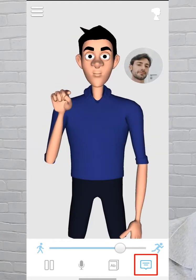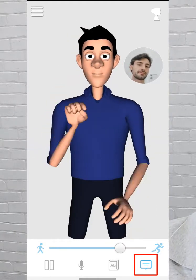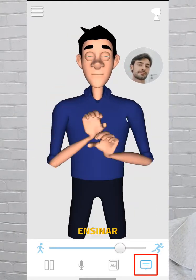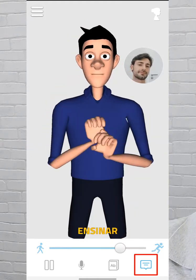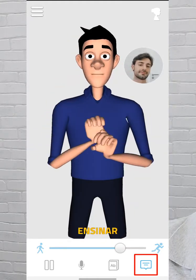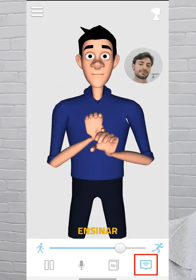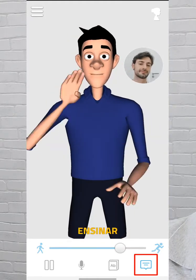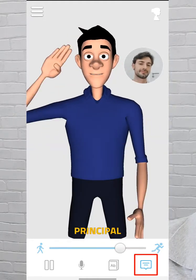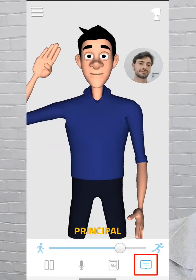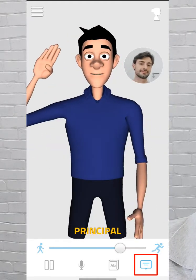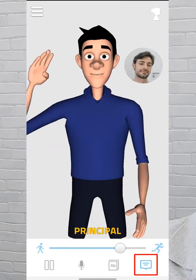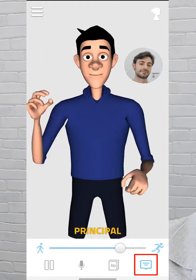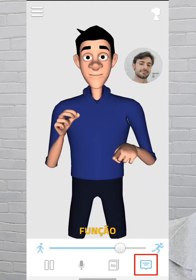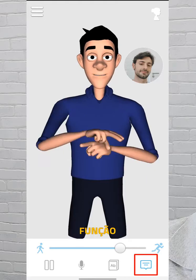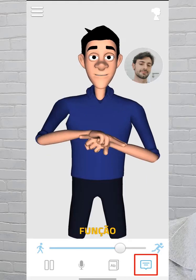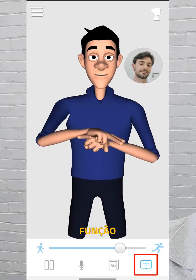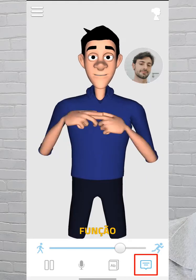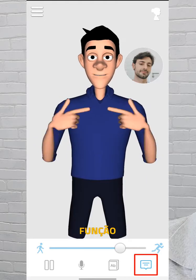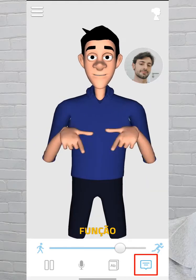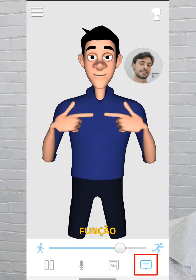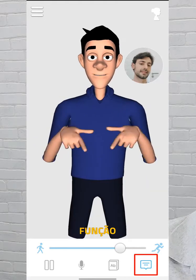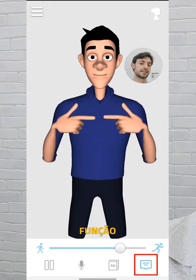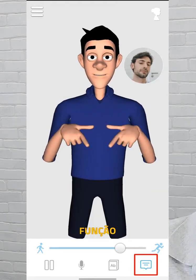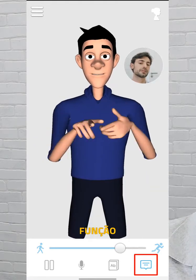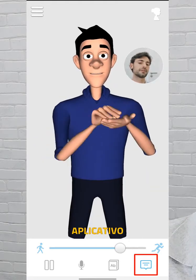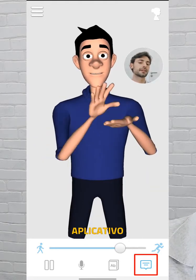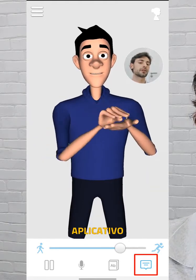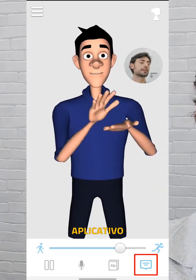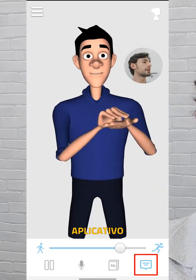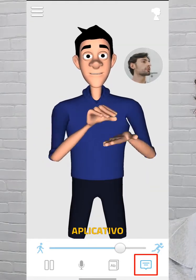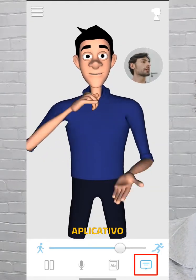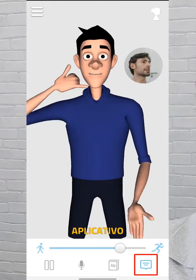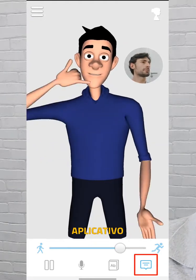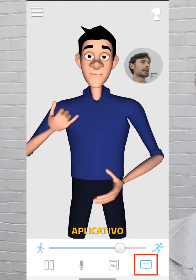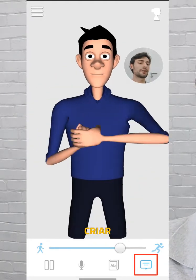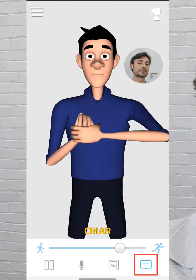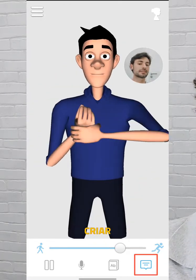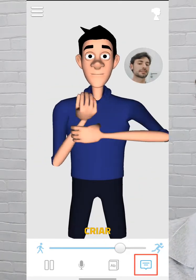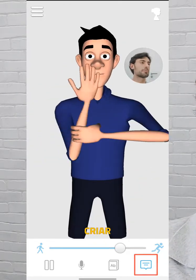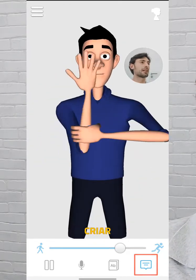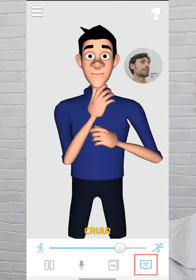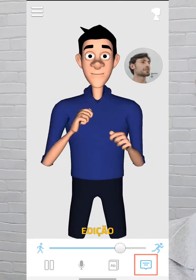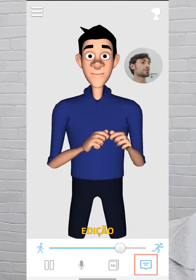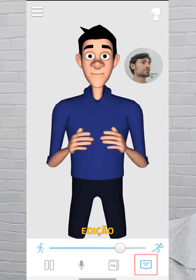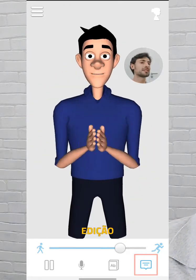You see that when it's time to change the words, they are very simple words, right?